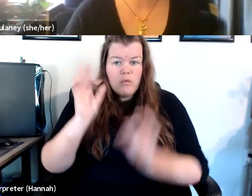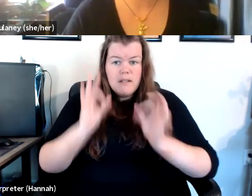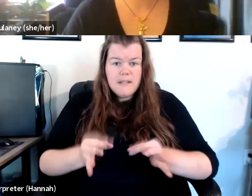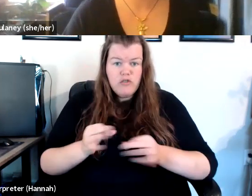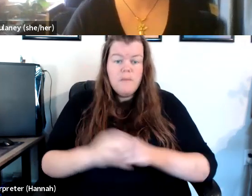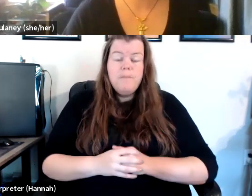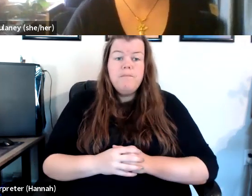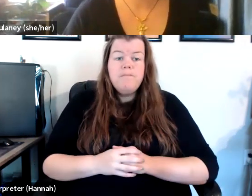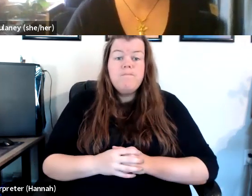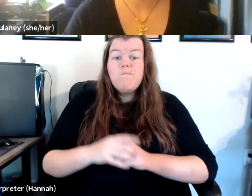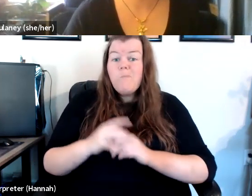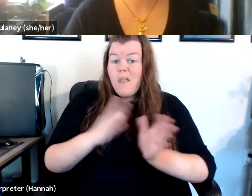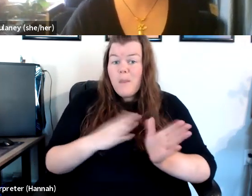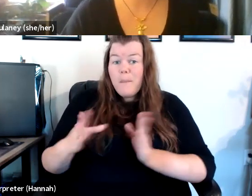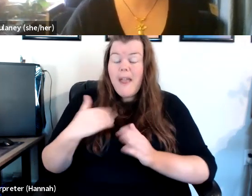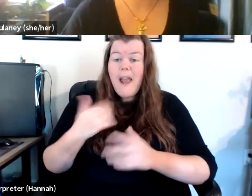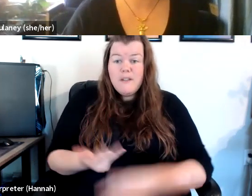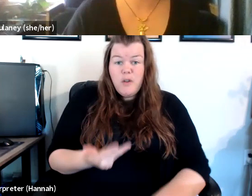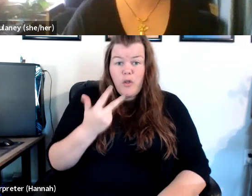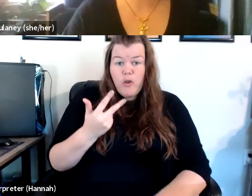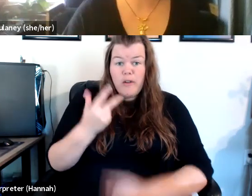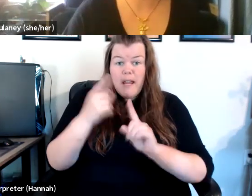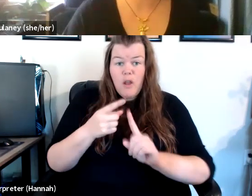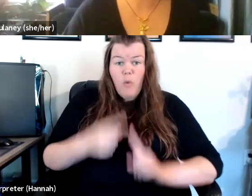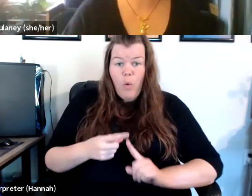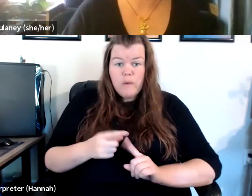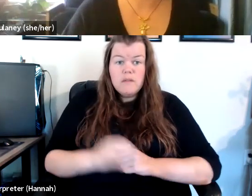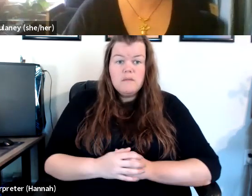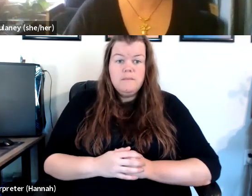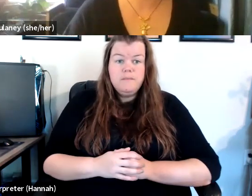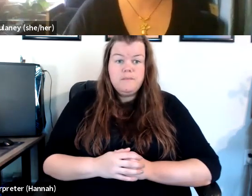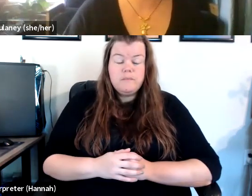share with you now. When I share the goals, I will first say the full goal from the plan